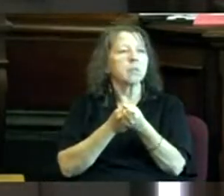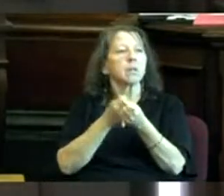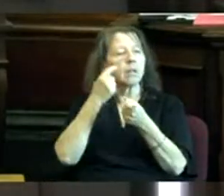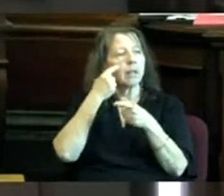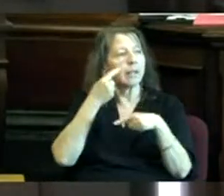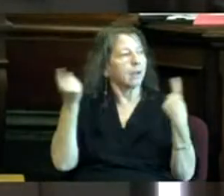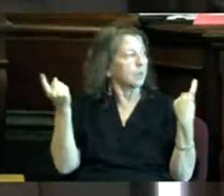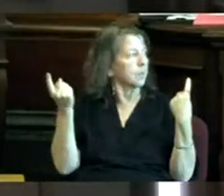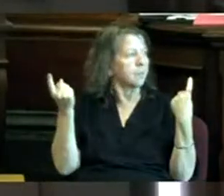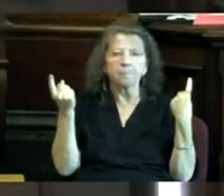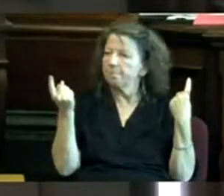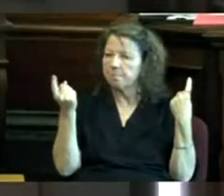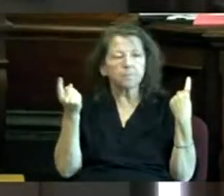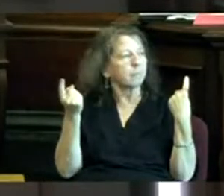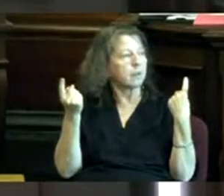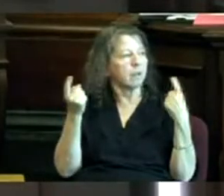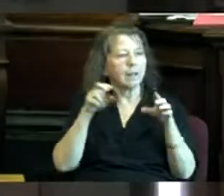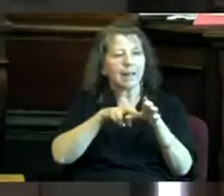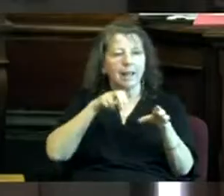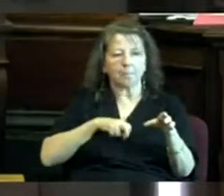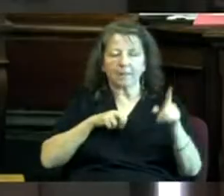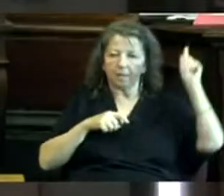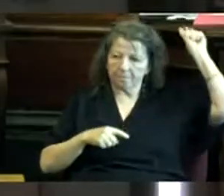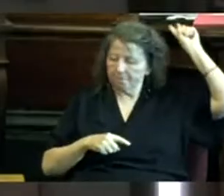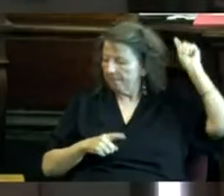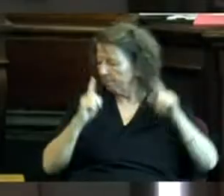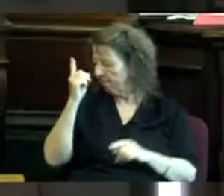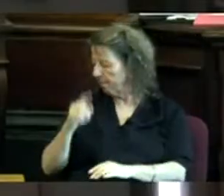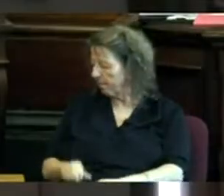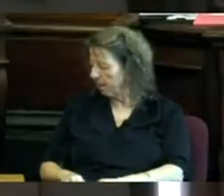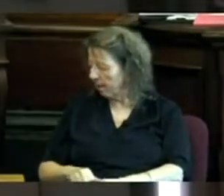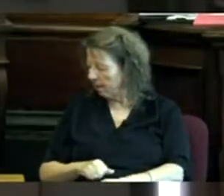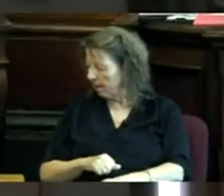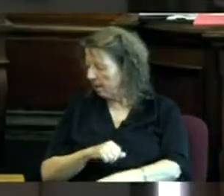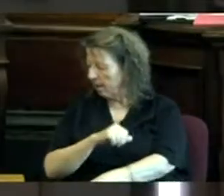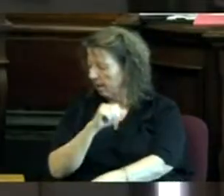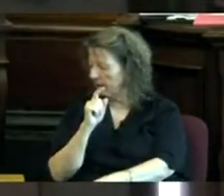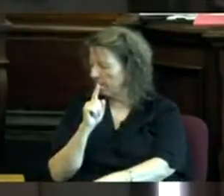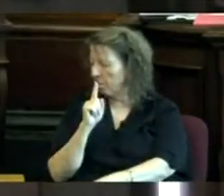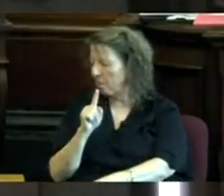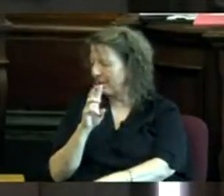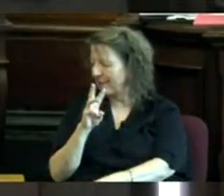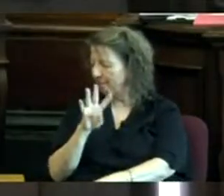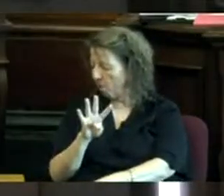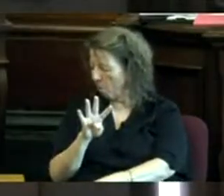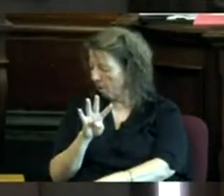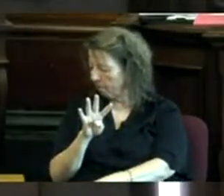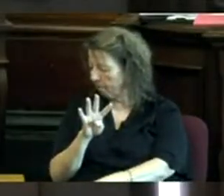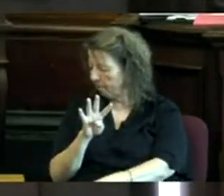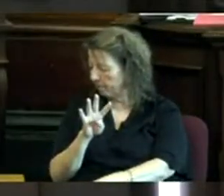been moved and seconded. All in favor please say aye. Aye aye.